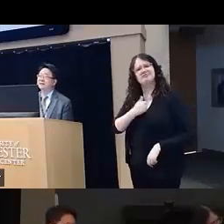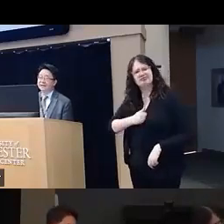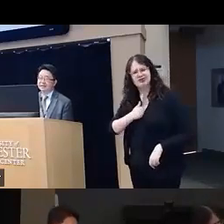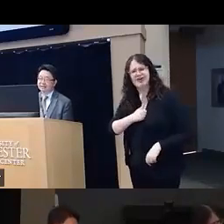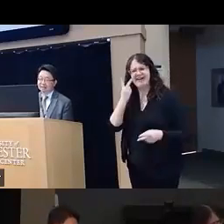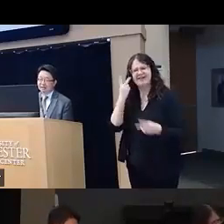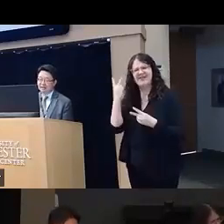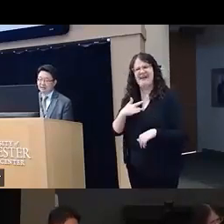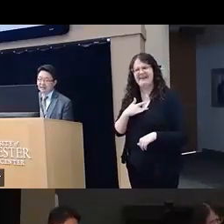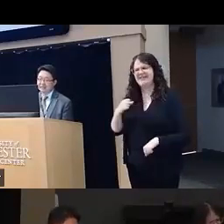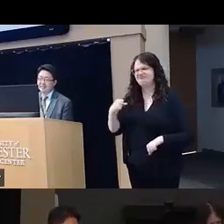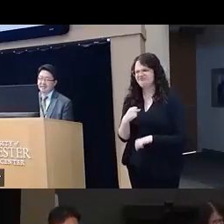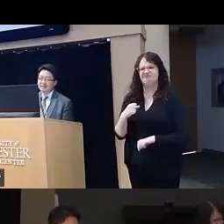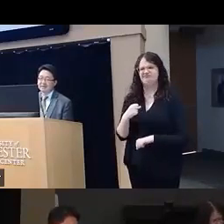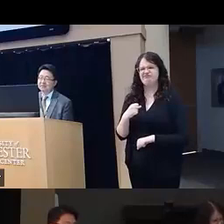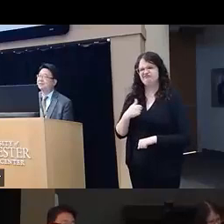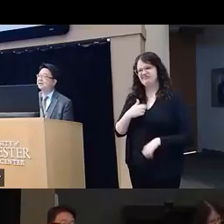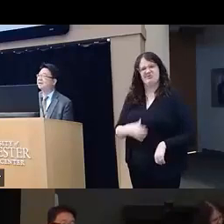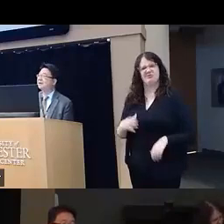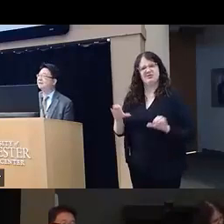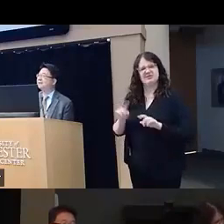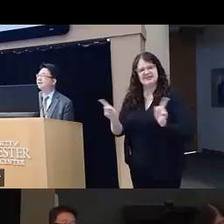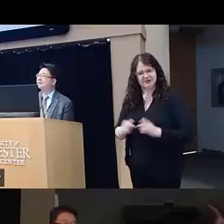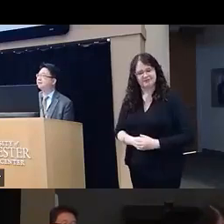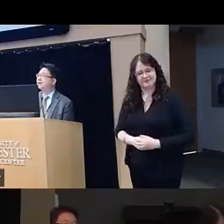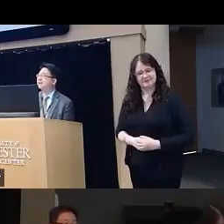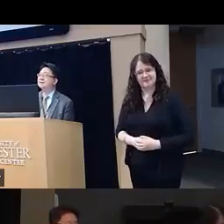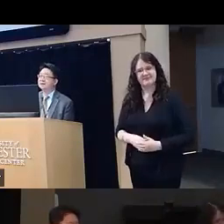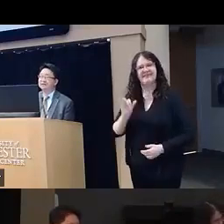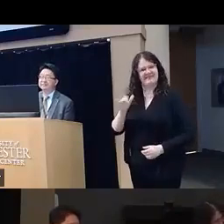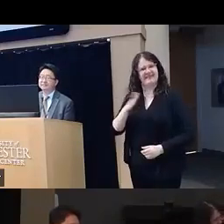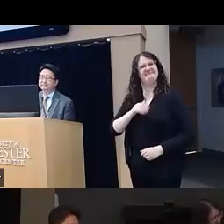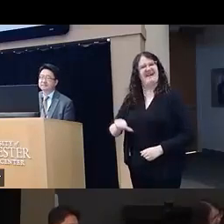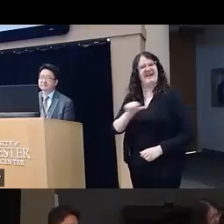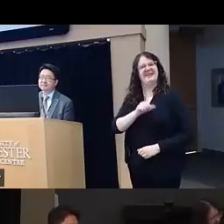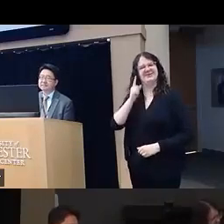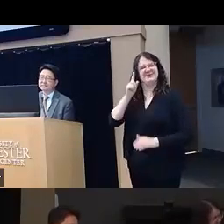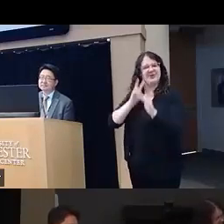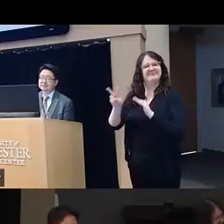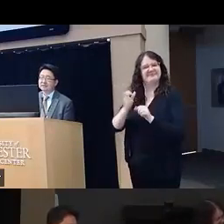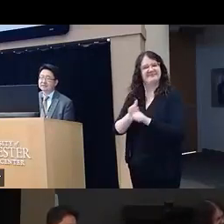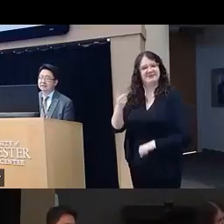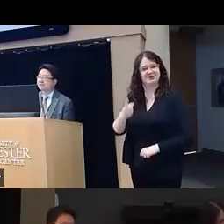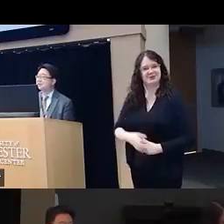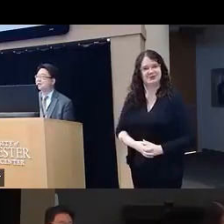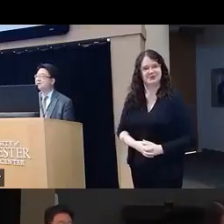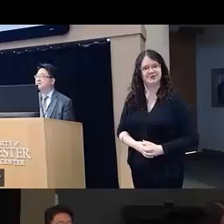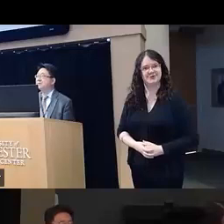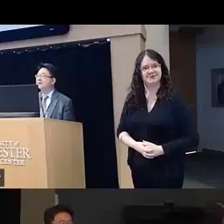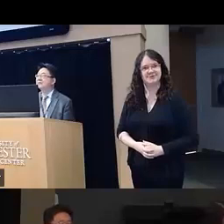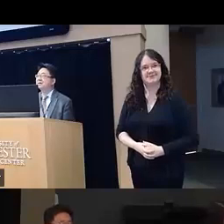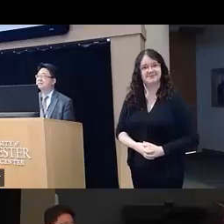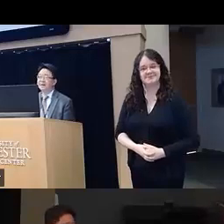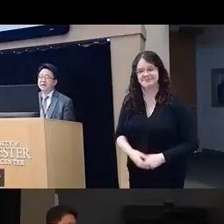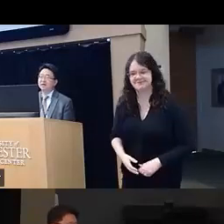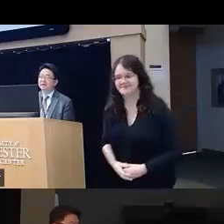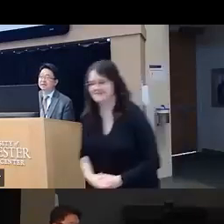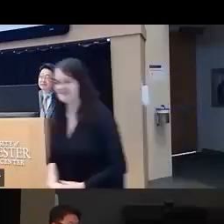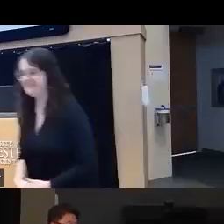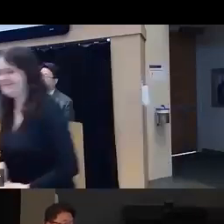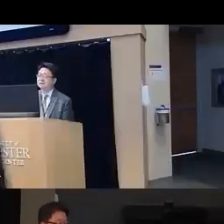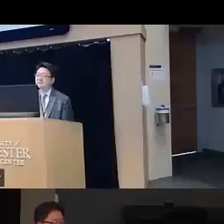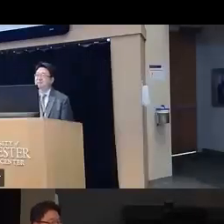and uh and that's the same attitude that I had about next year posterior Department by large is